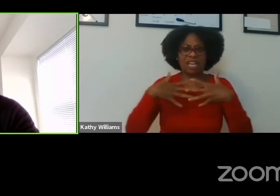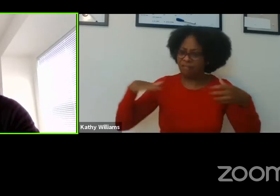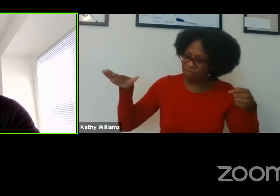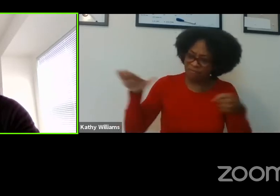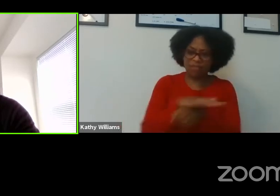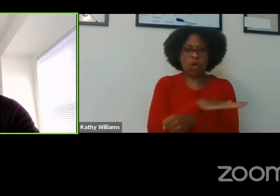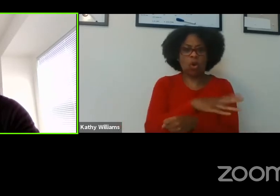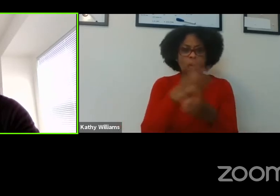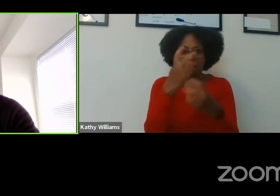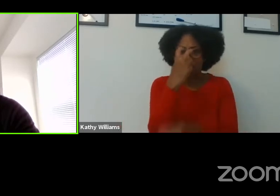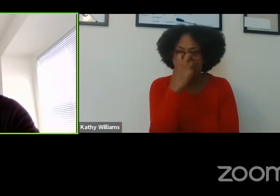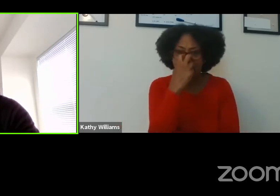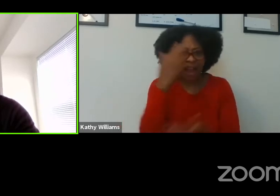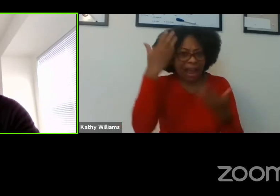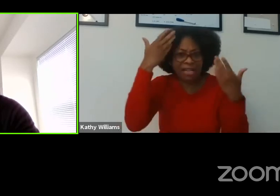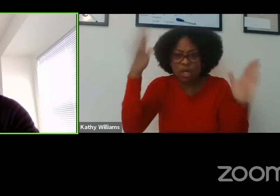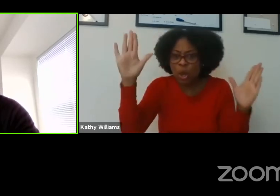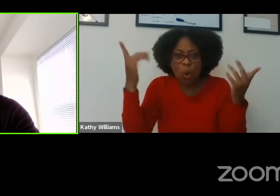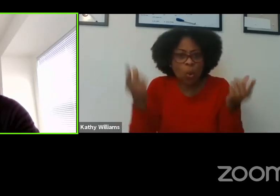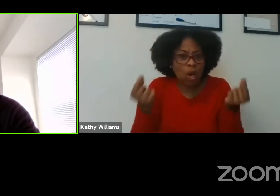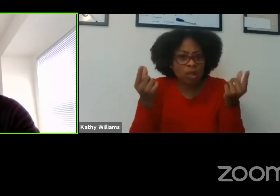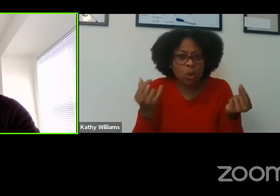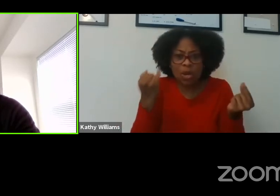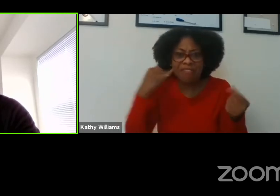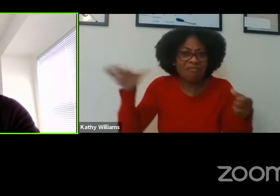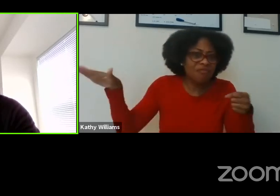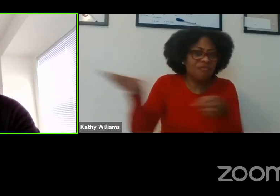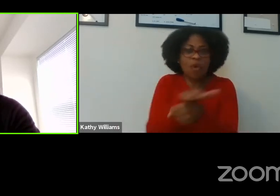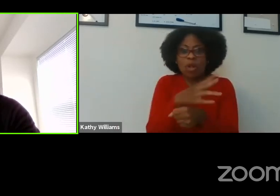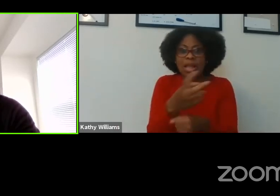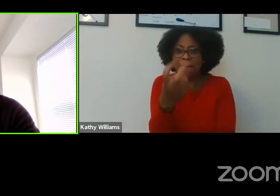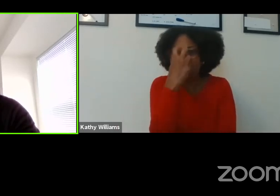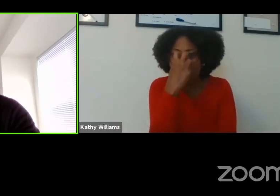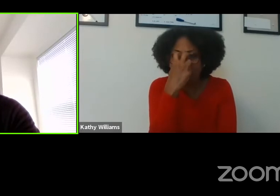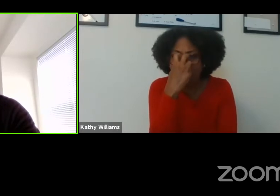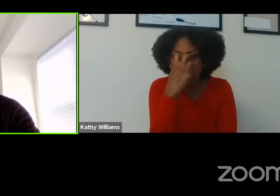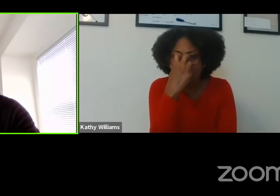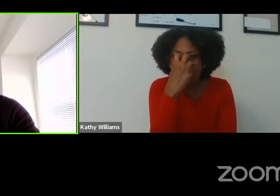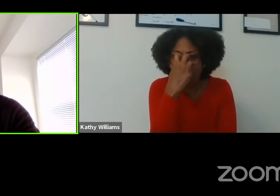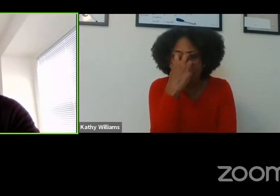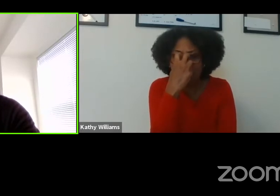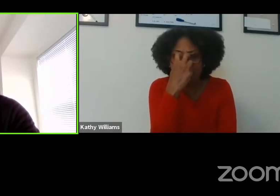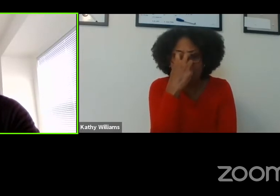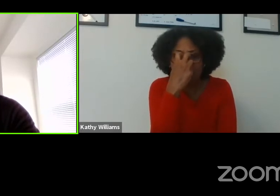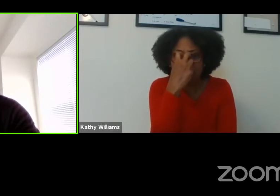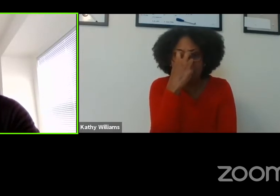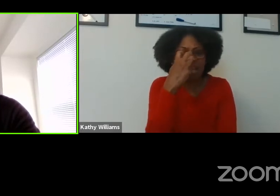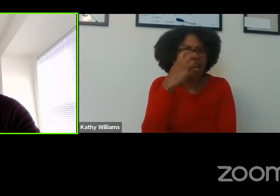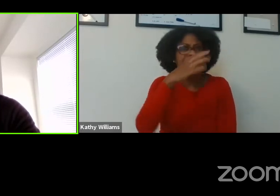know what I was going to do if I did go completely blind. It was one of those things that I never wanted to think about.